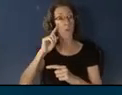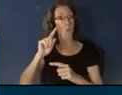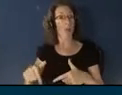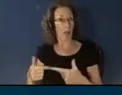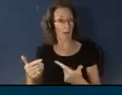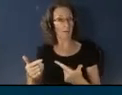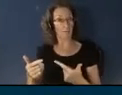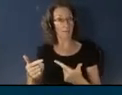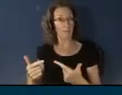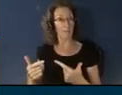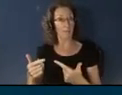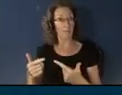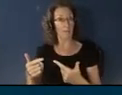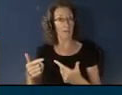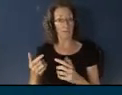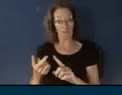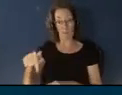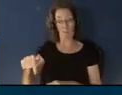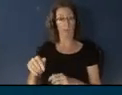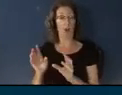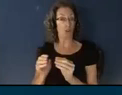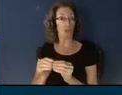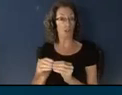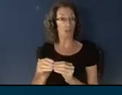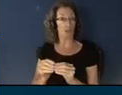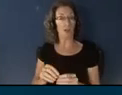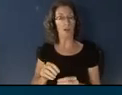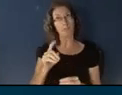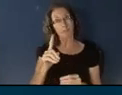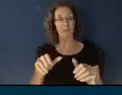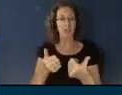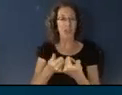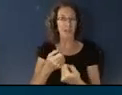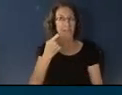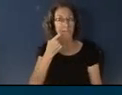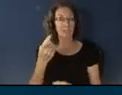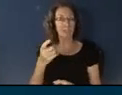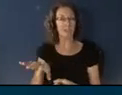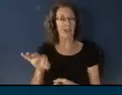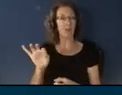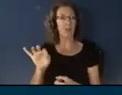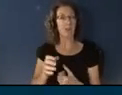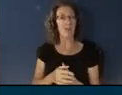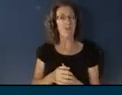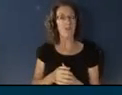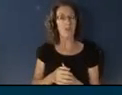the Pac Rim conference. One challenge that we've just recently found out is that it does not